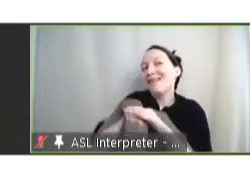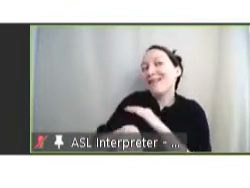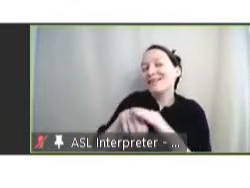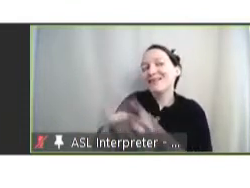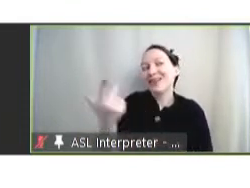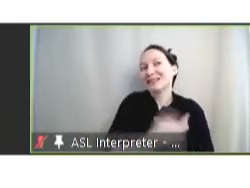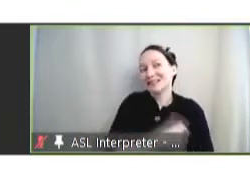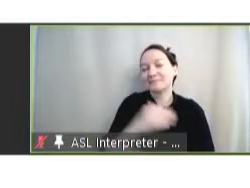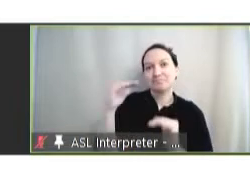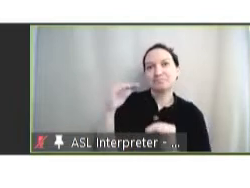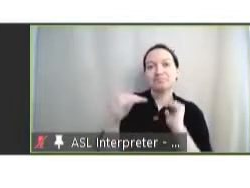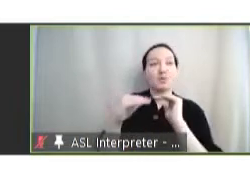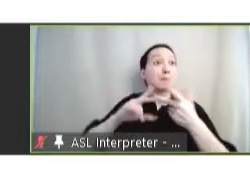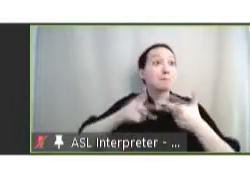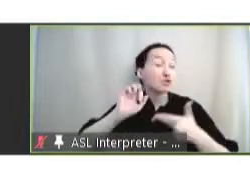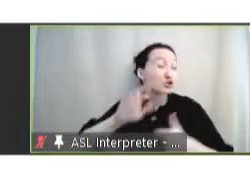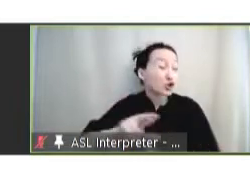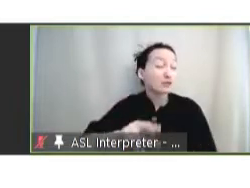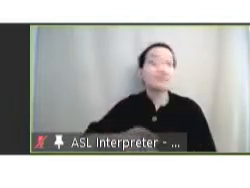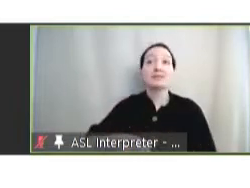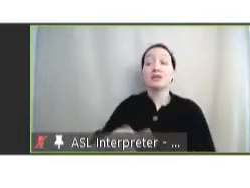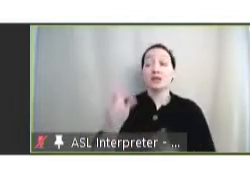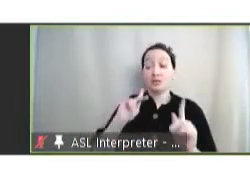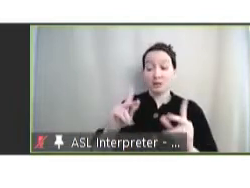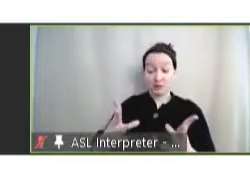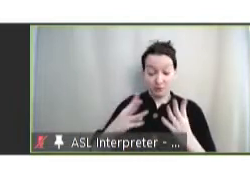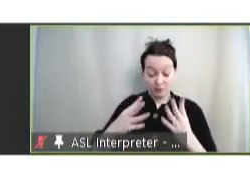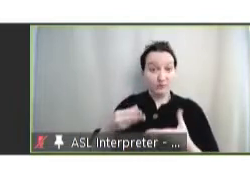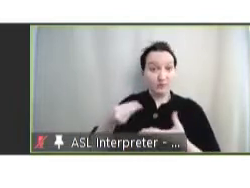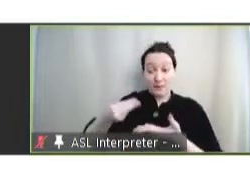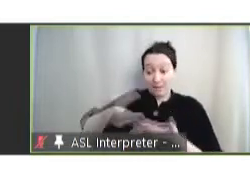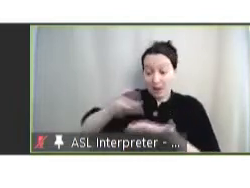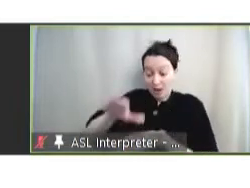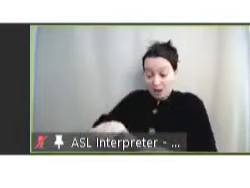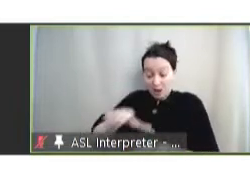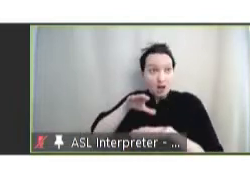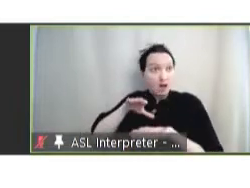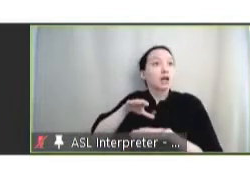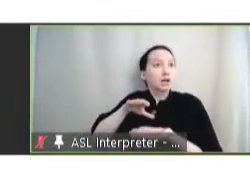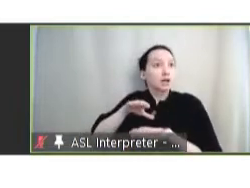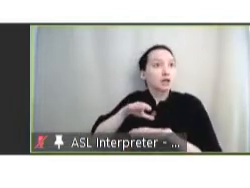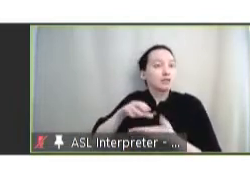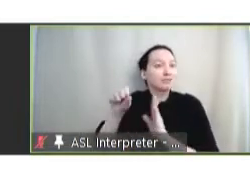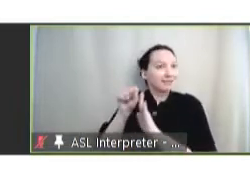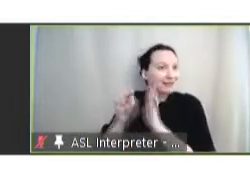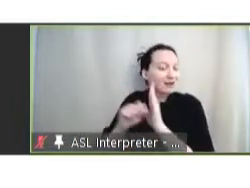and boosters and recipients of federally funded assistance in state and local agencies, hospital